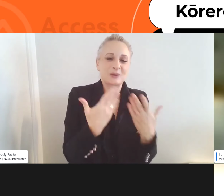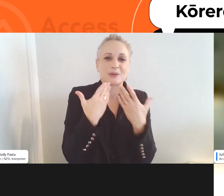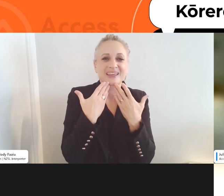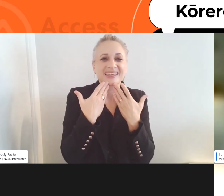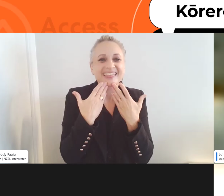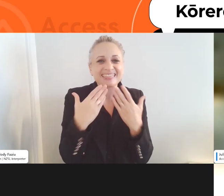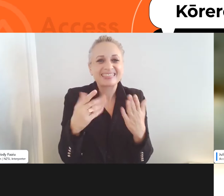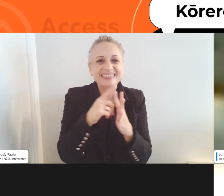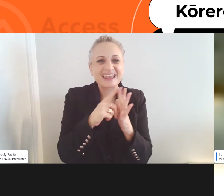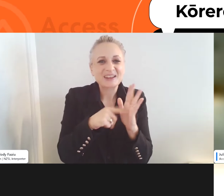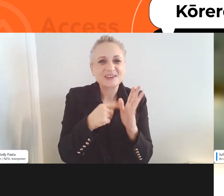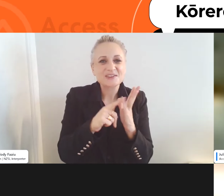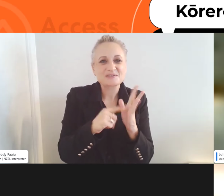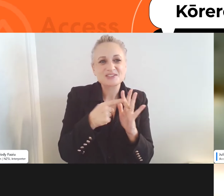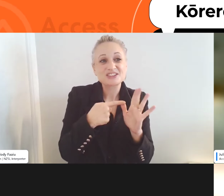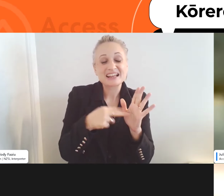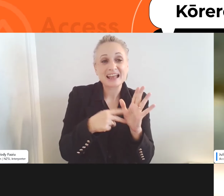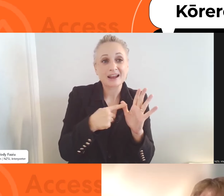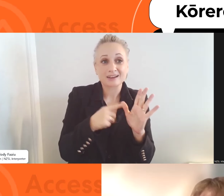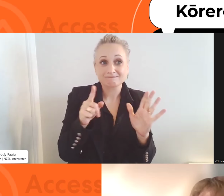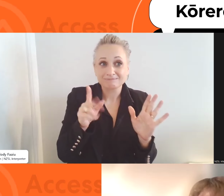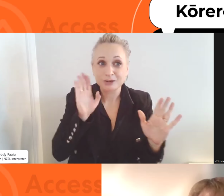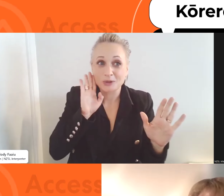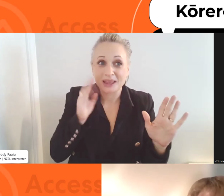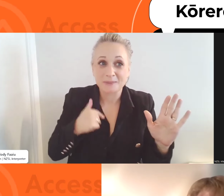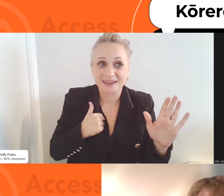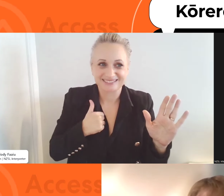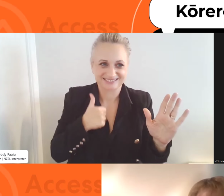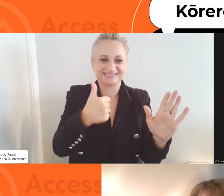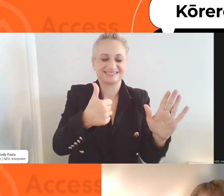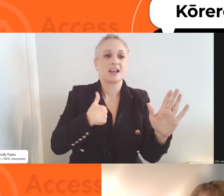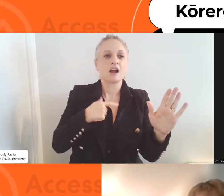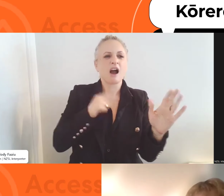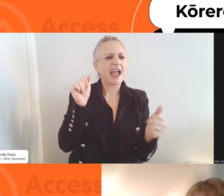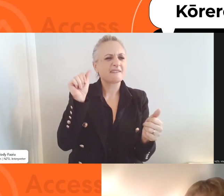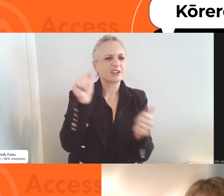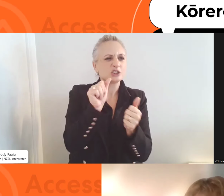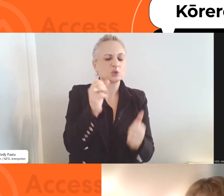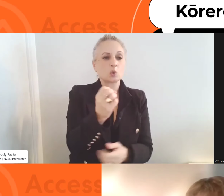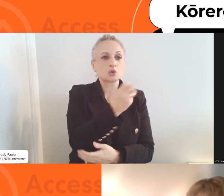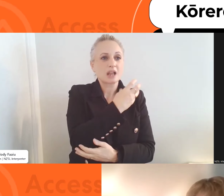me. I have a short slide show, but I also only have 5 minutes